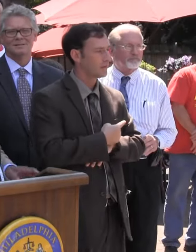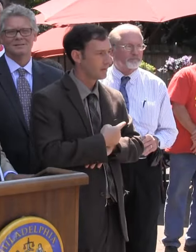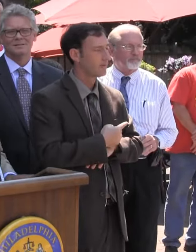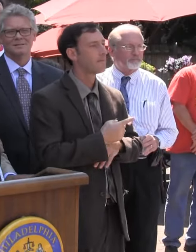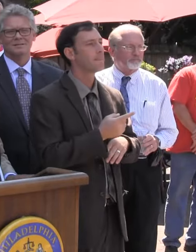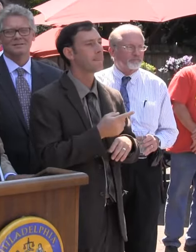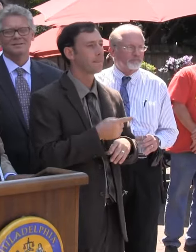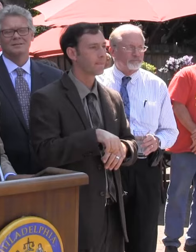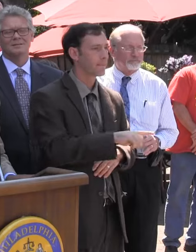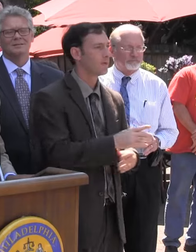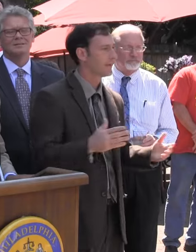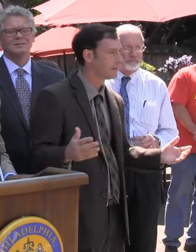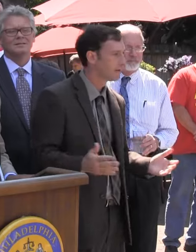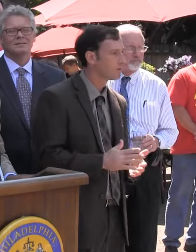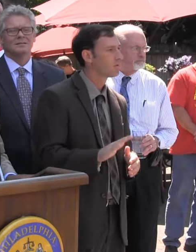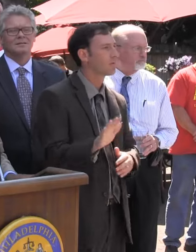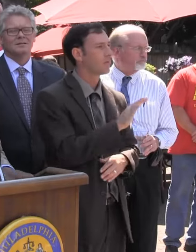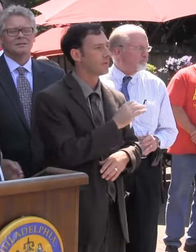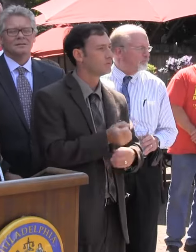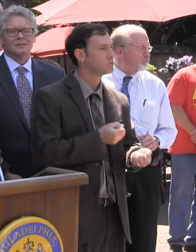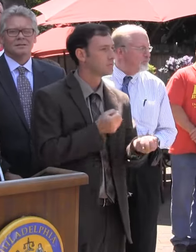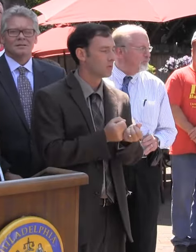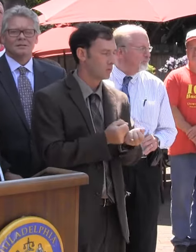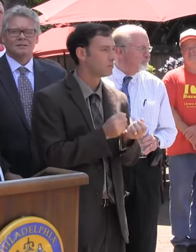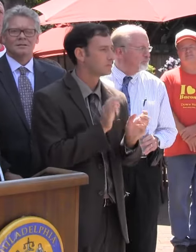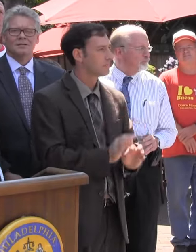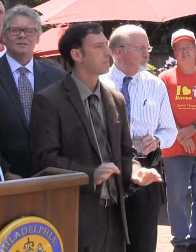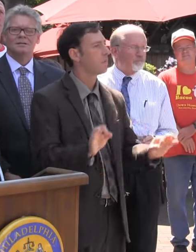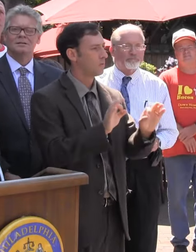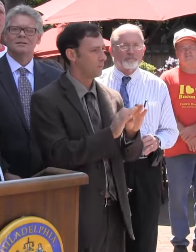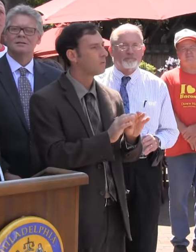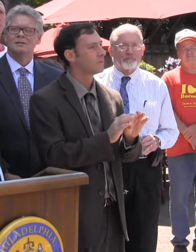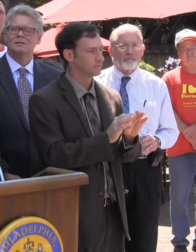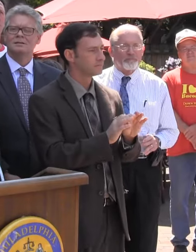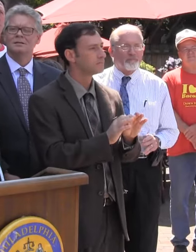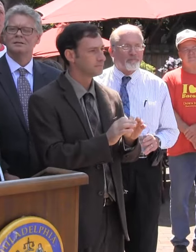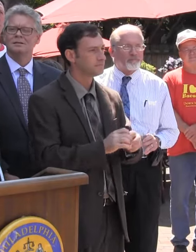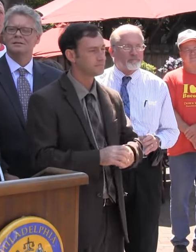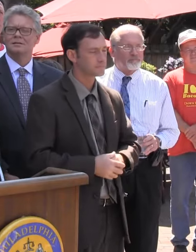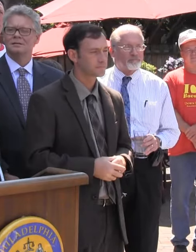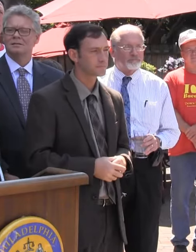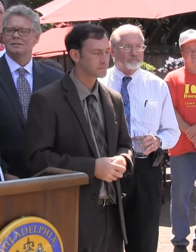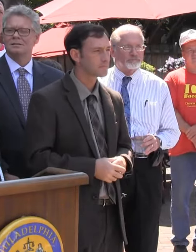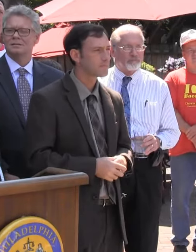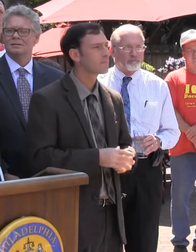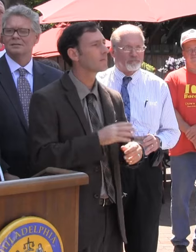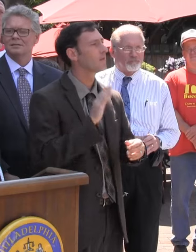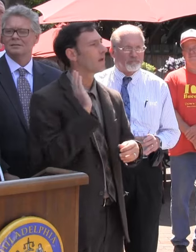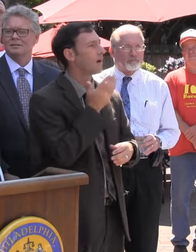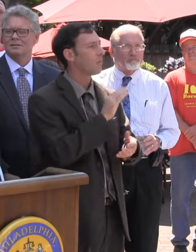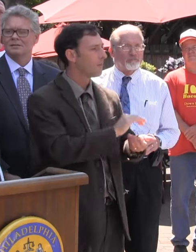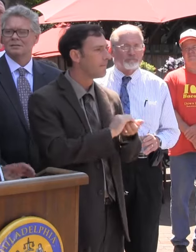presence and support is significant and very very important. Again our partners in this